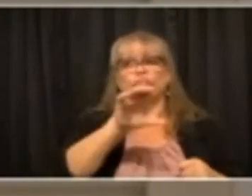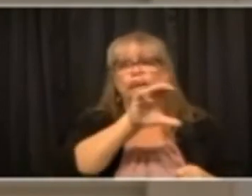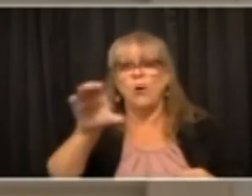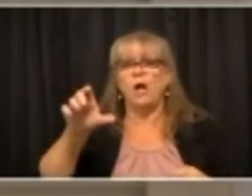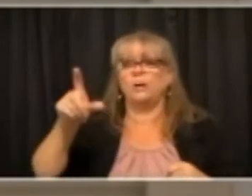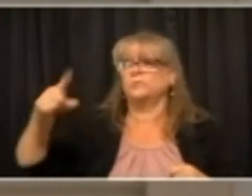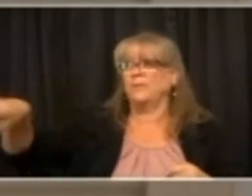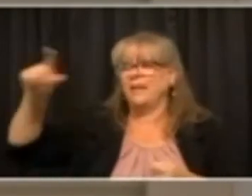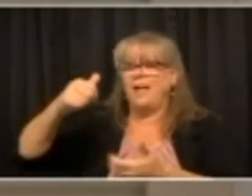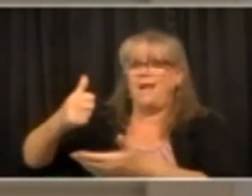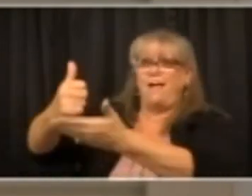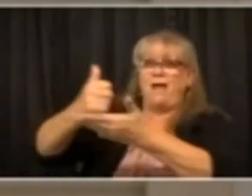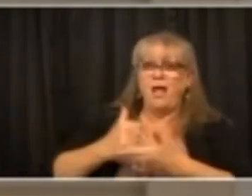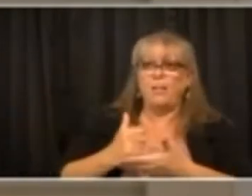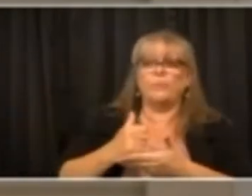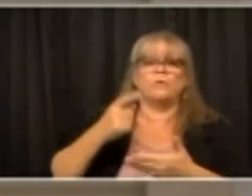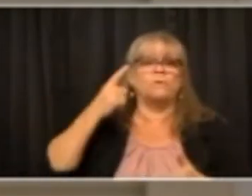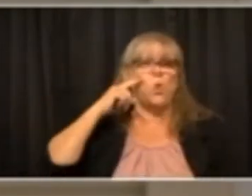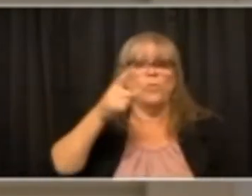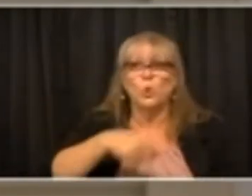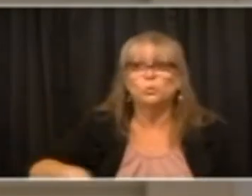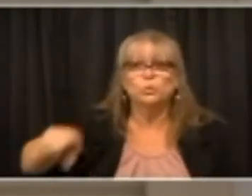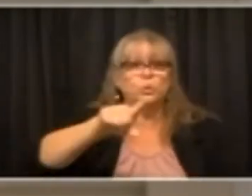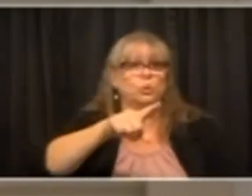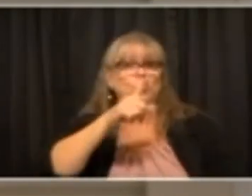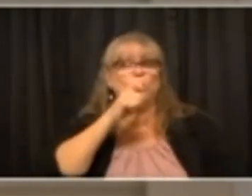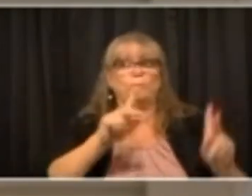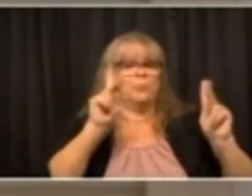evacuated we want to make sure that we don't follow the same old playbook where